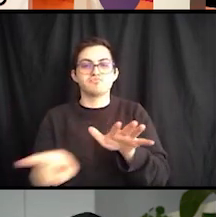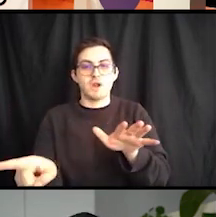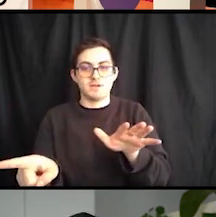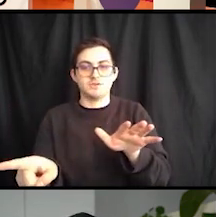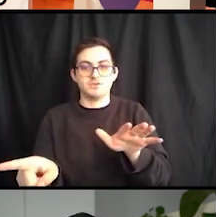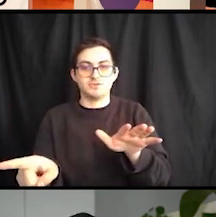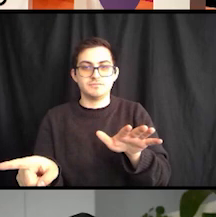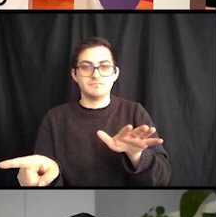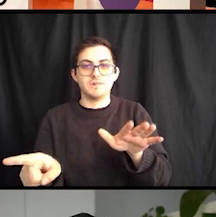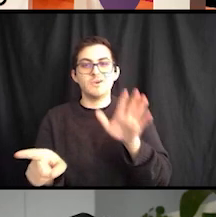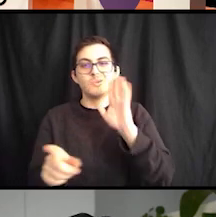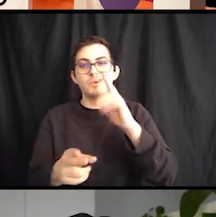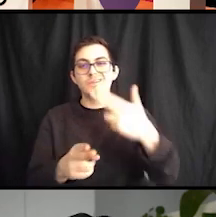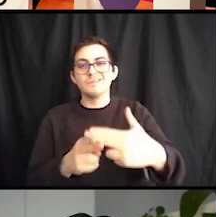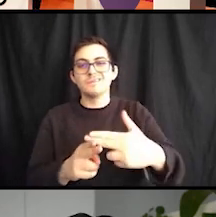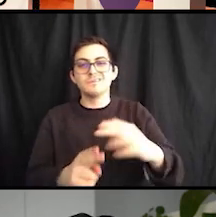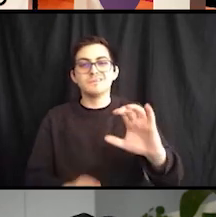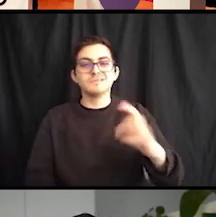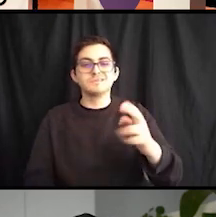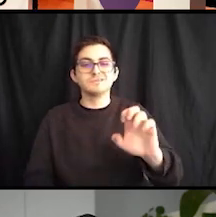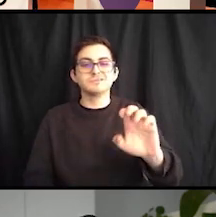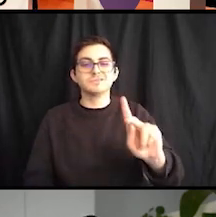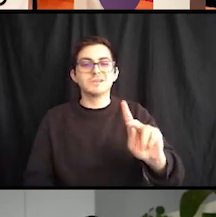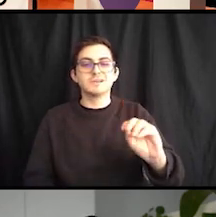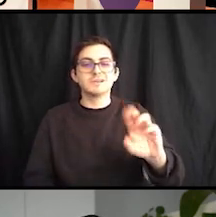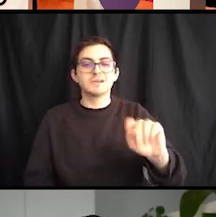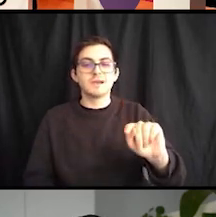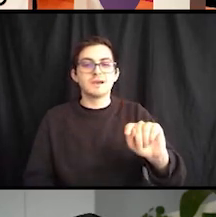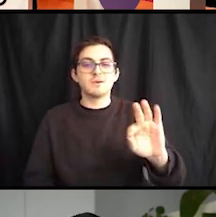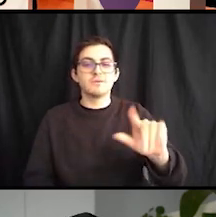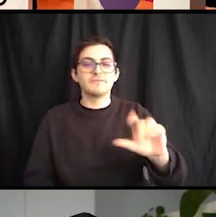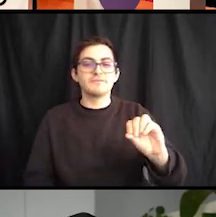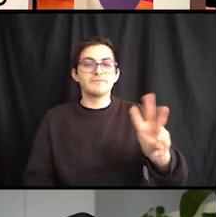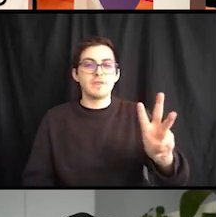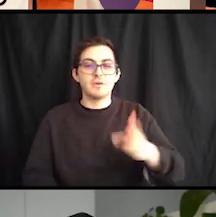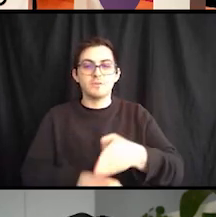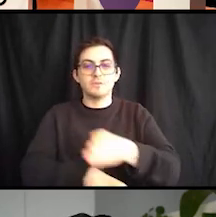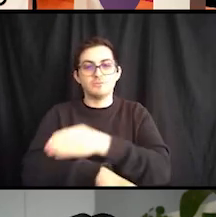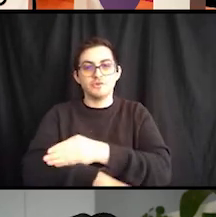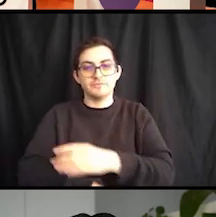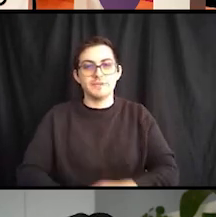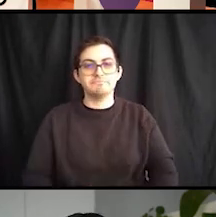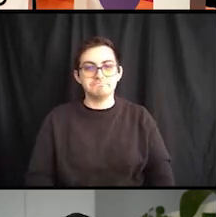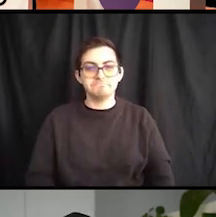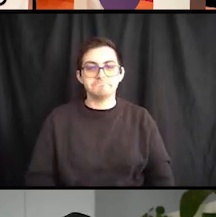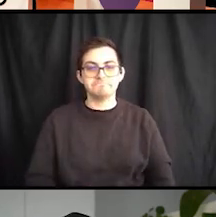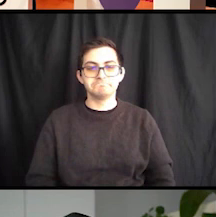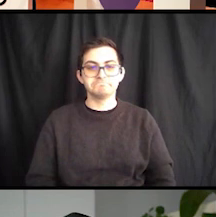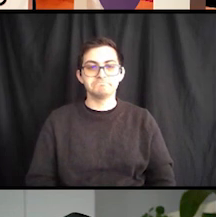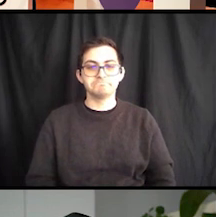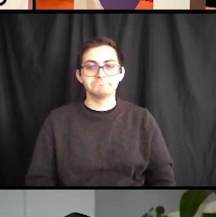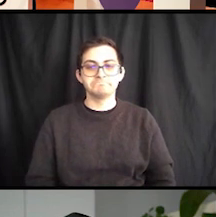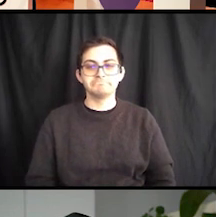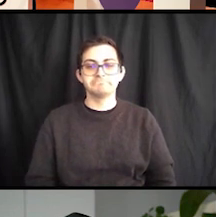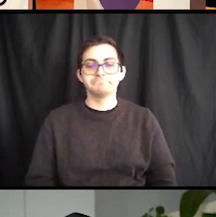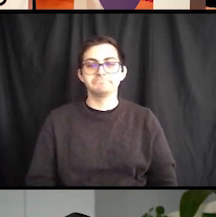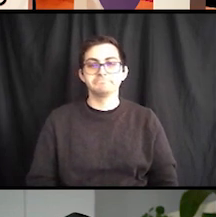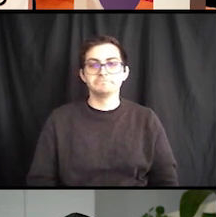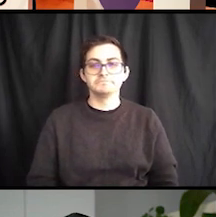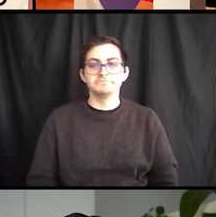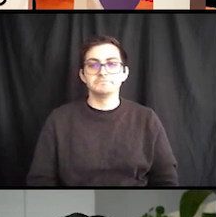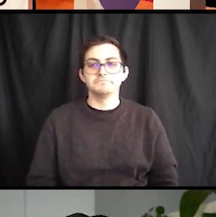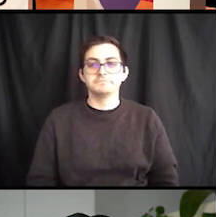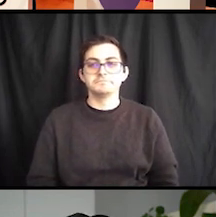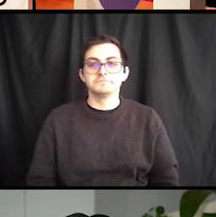here like that.